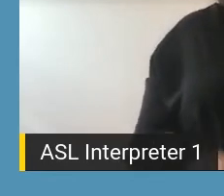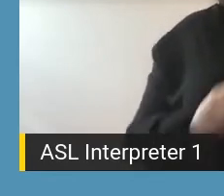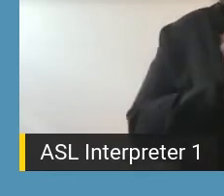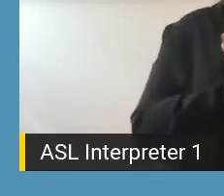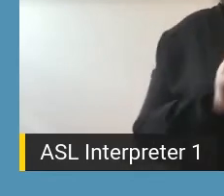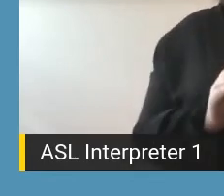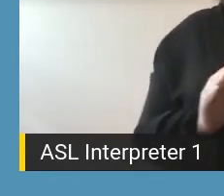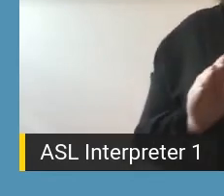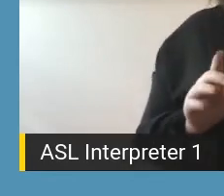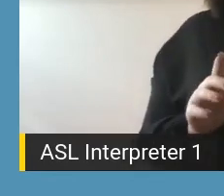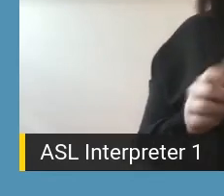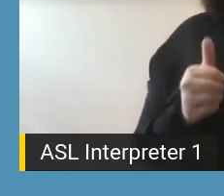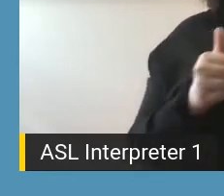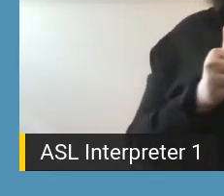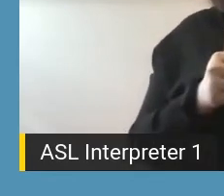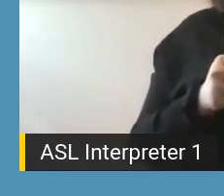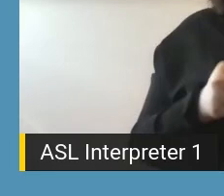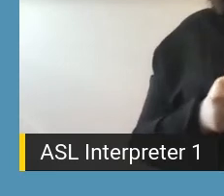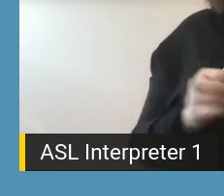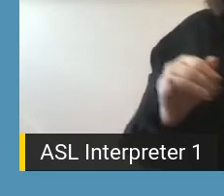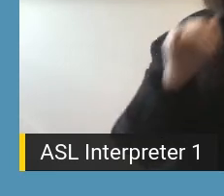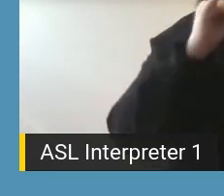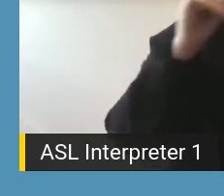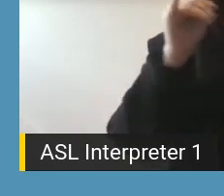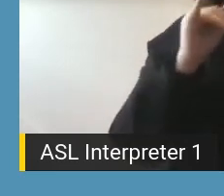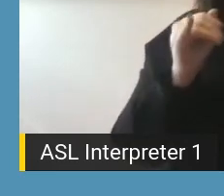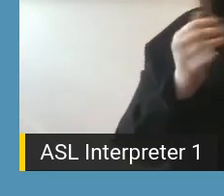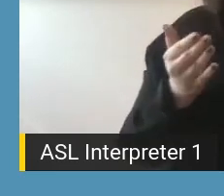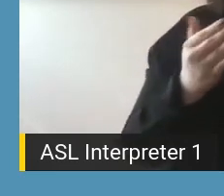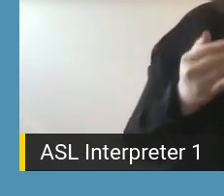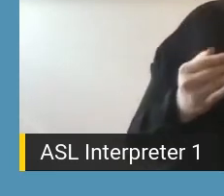good thing though just in case you need to compare with what the transcription looks